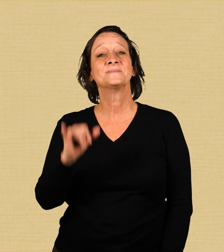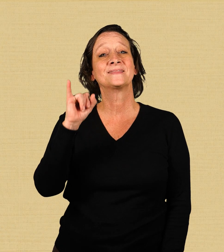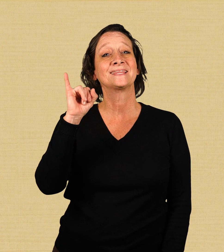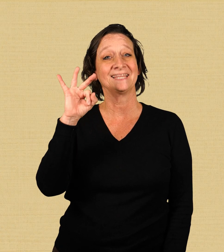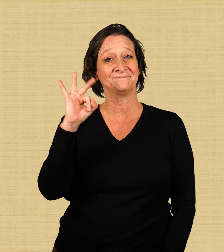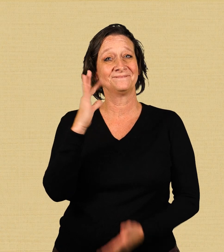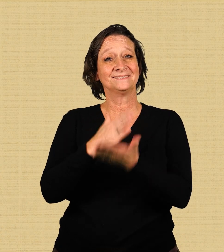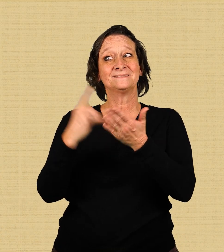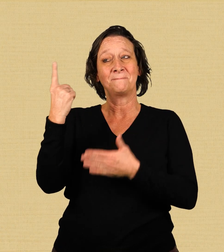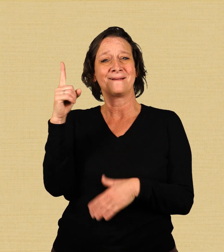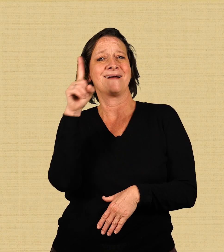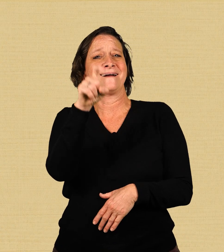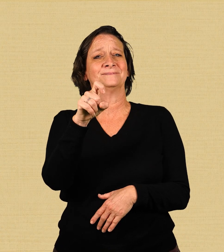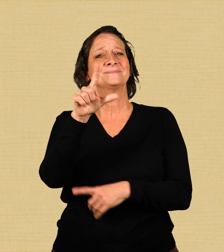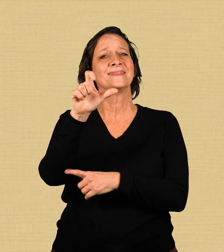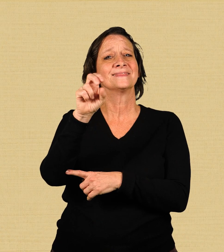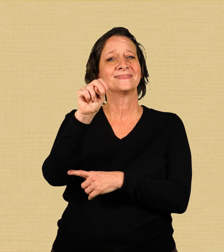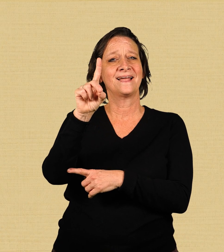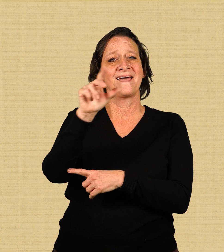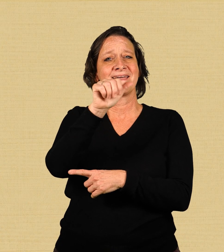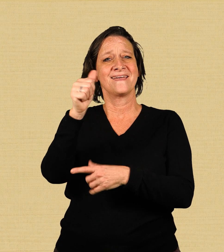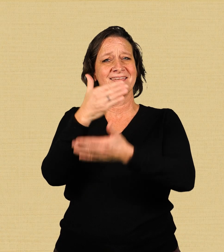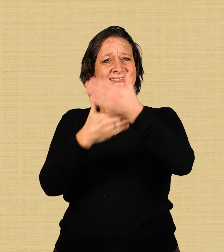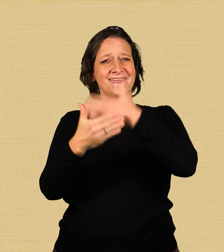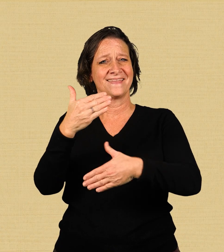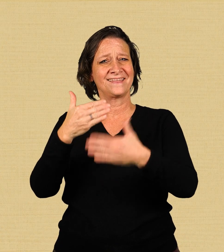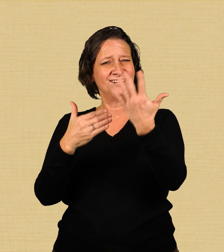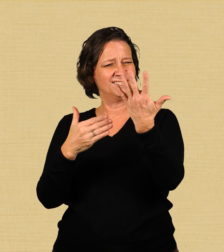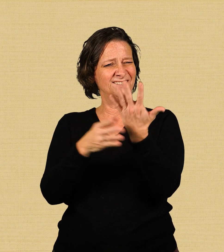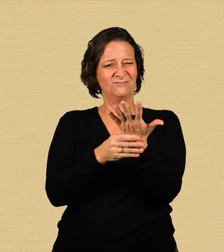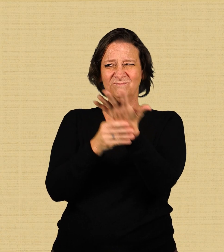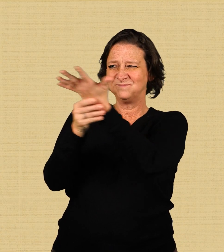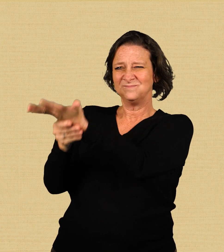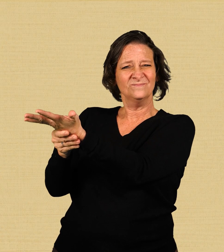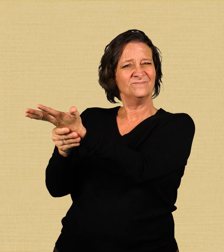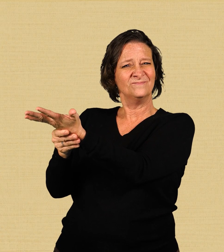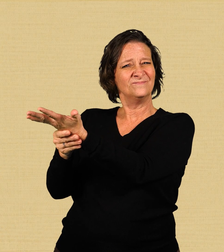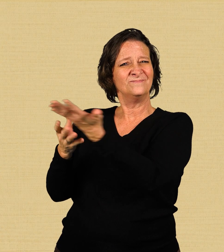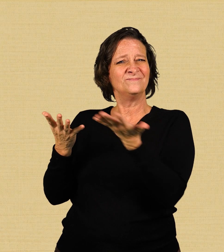If someone asks you to lend a hand,